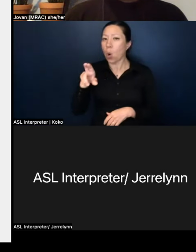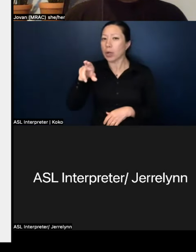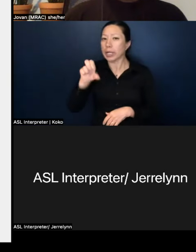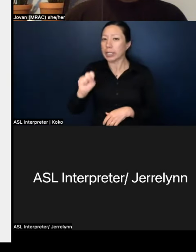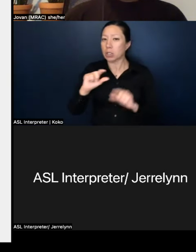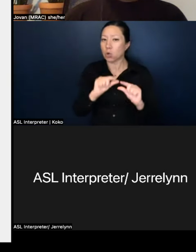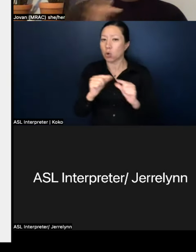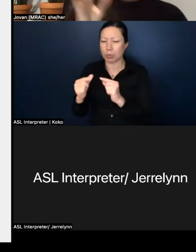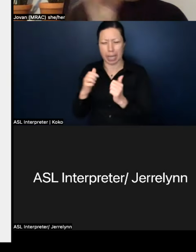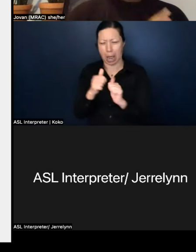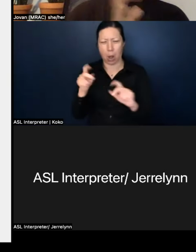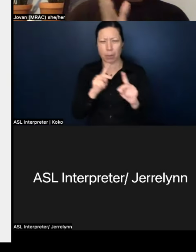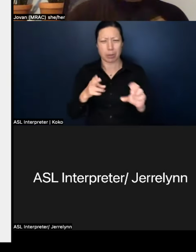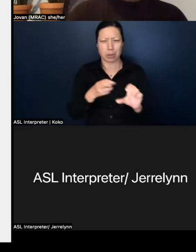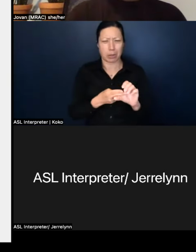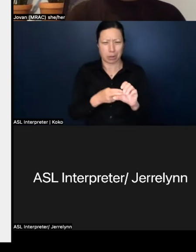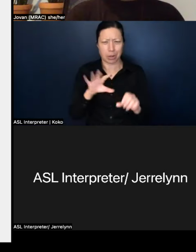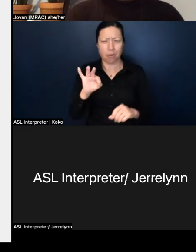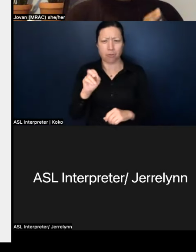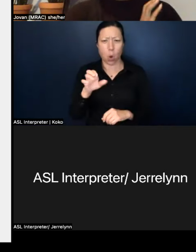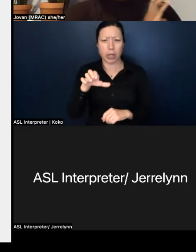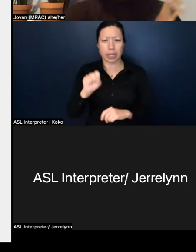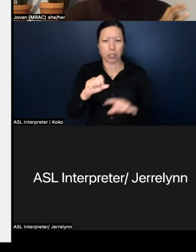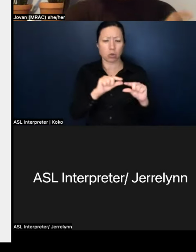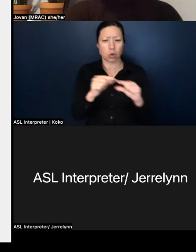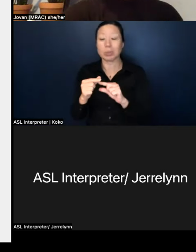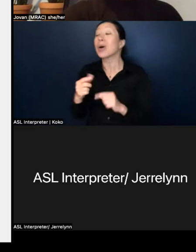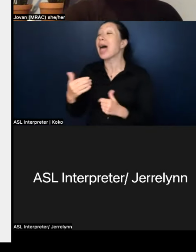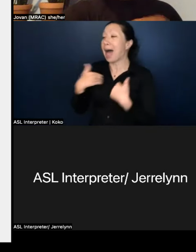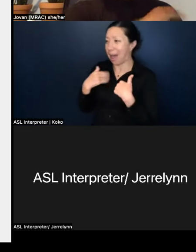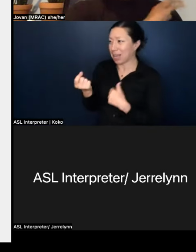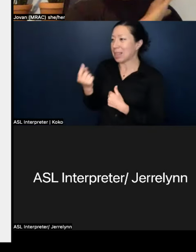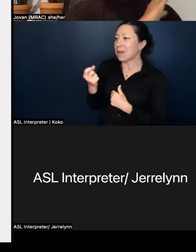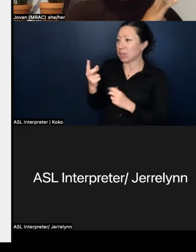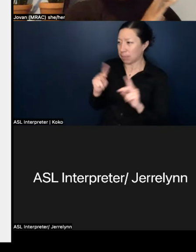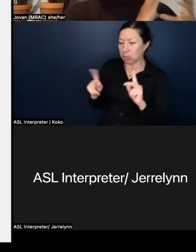to pull from their separate communities, people that, you know,